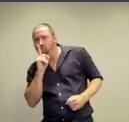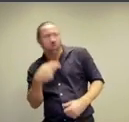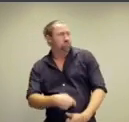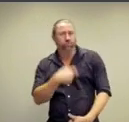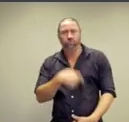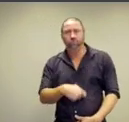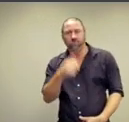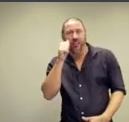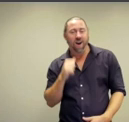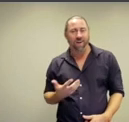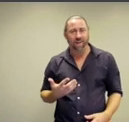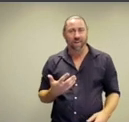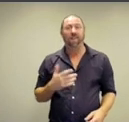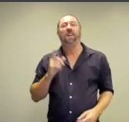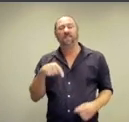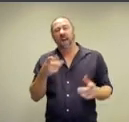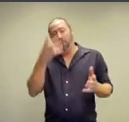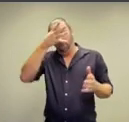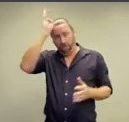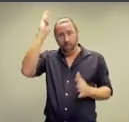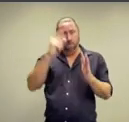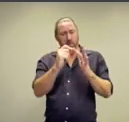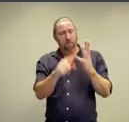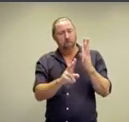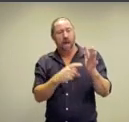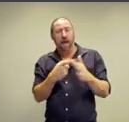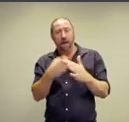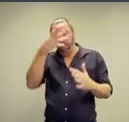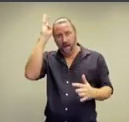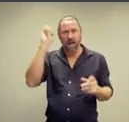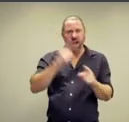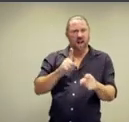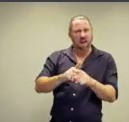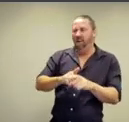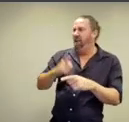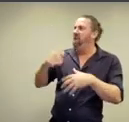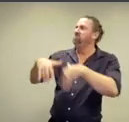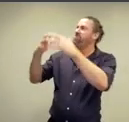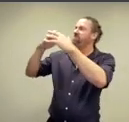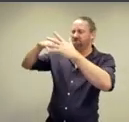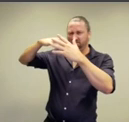This is some of the kind of early twinklings of the punk identity, this